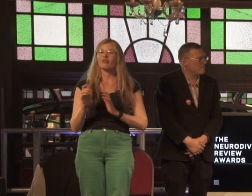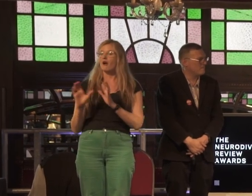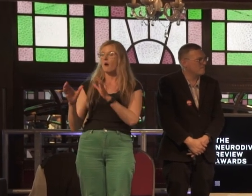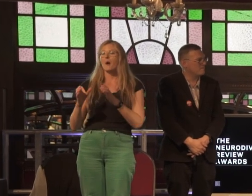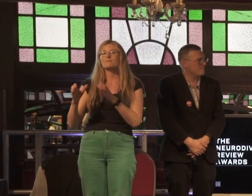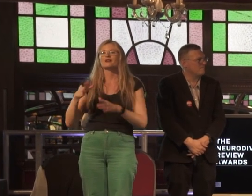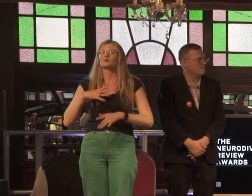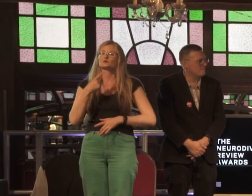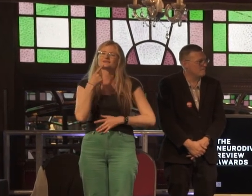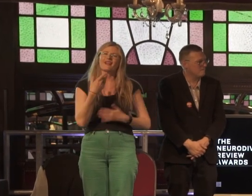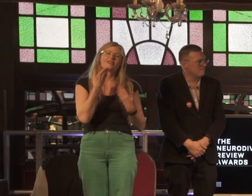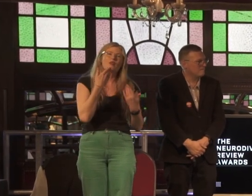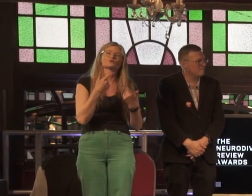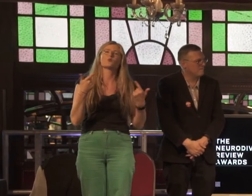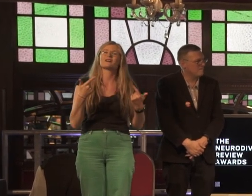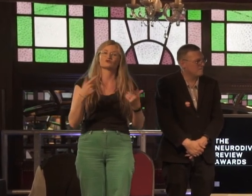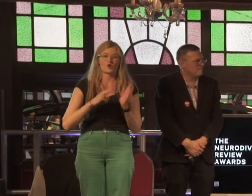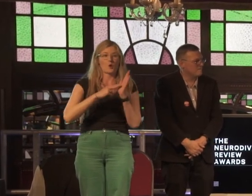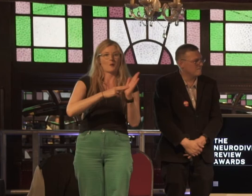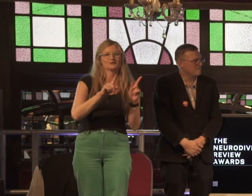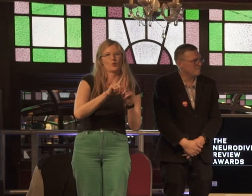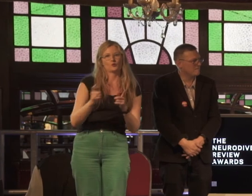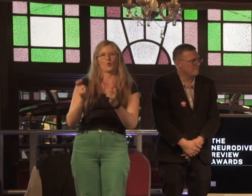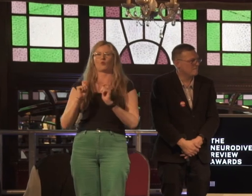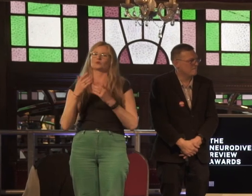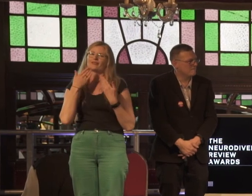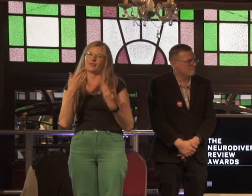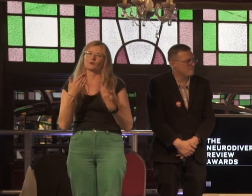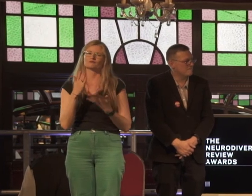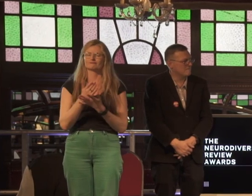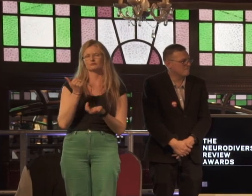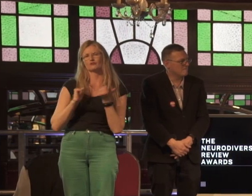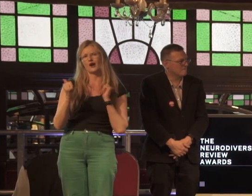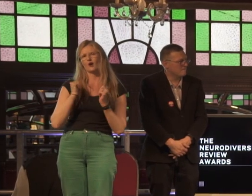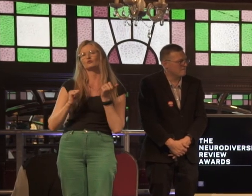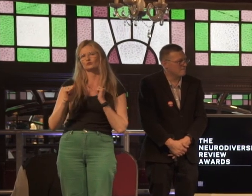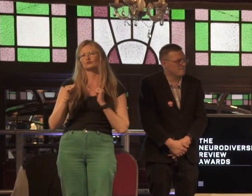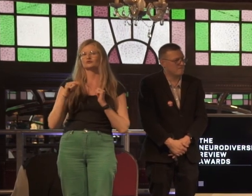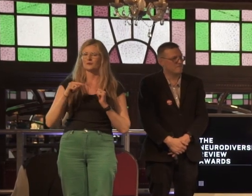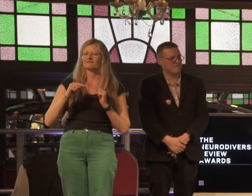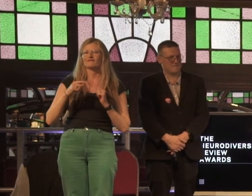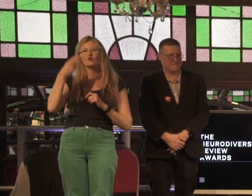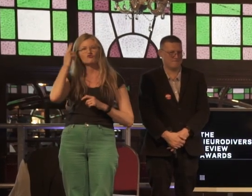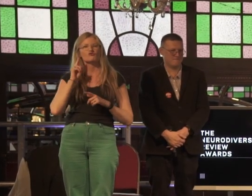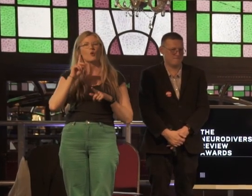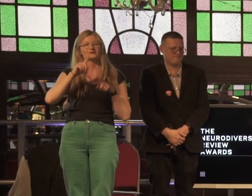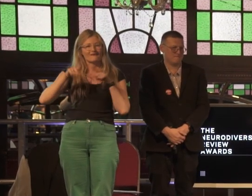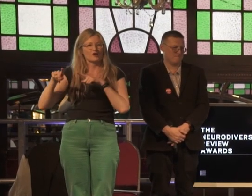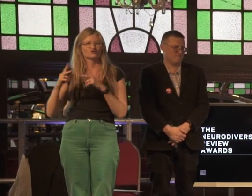thank you so much for the nomination and the award and how proud they are of Neurodiverse Review in general.